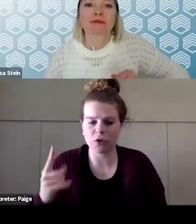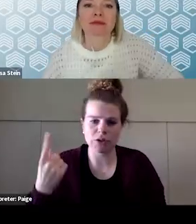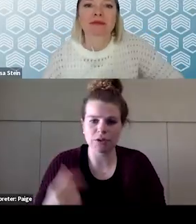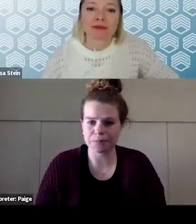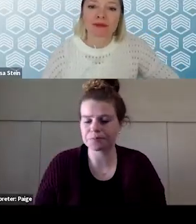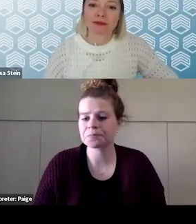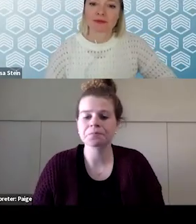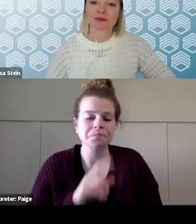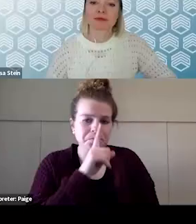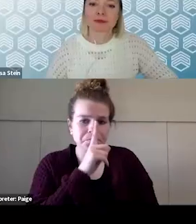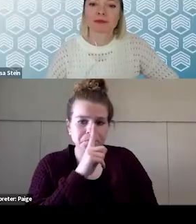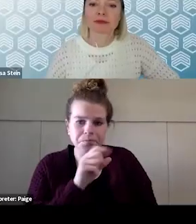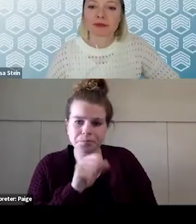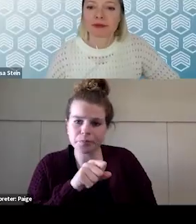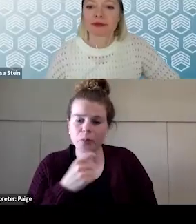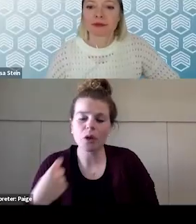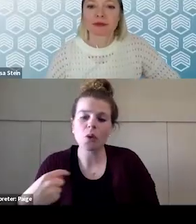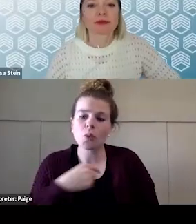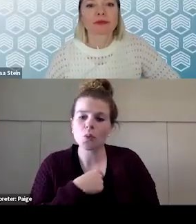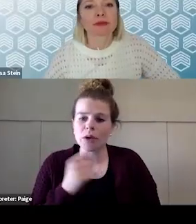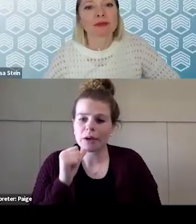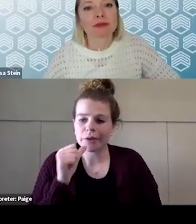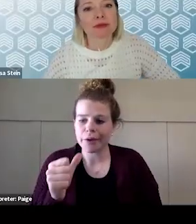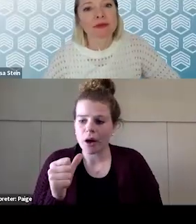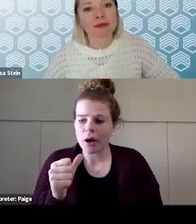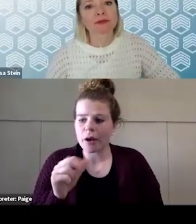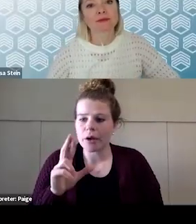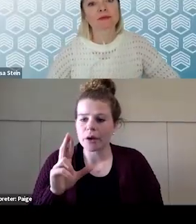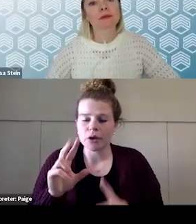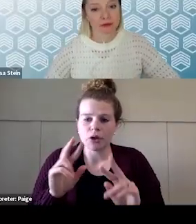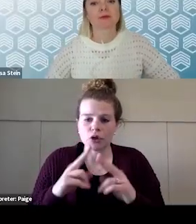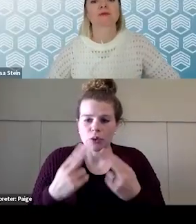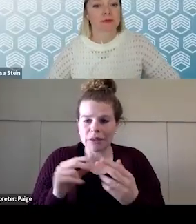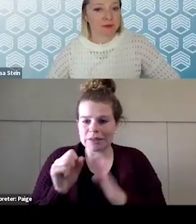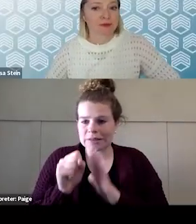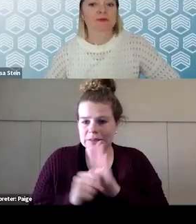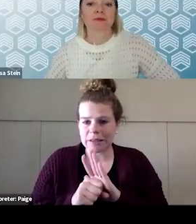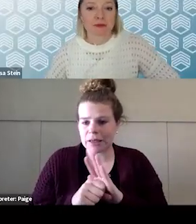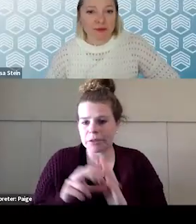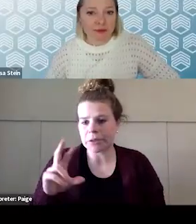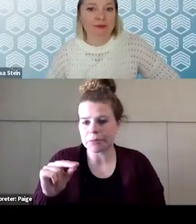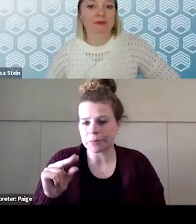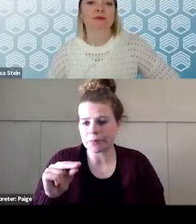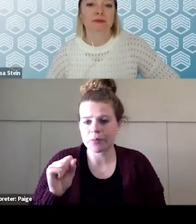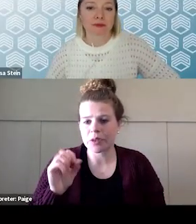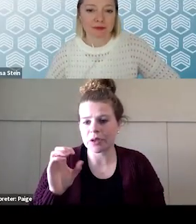Sure. We are not a unionized state, so Tandis can take that, I'm sure.